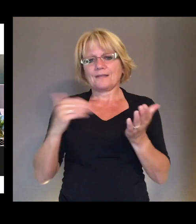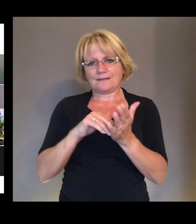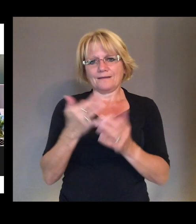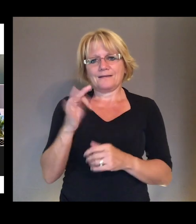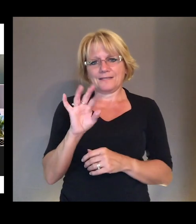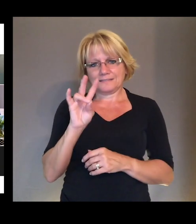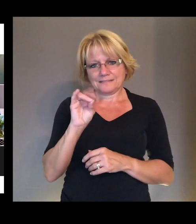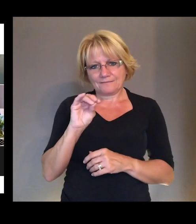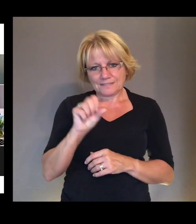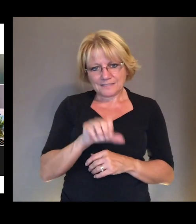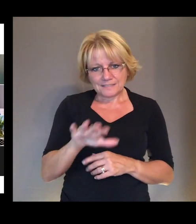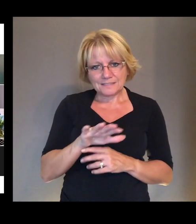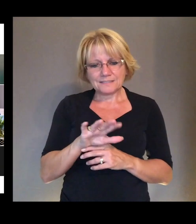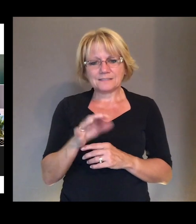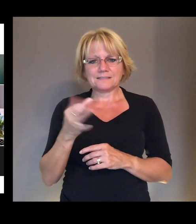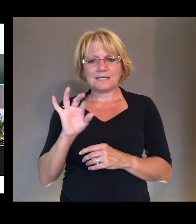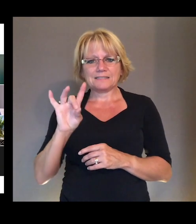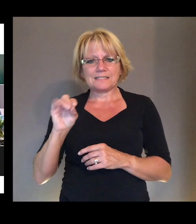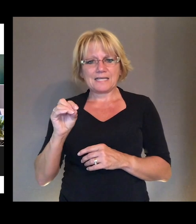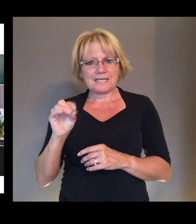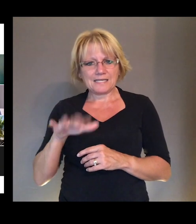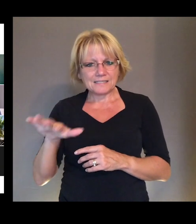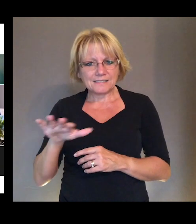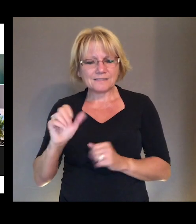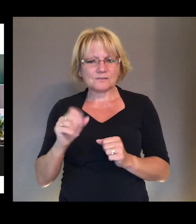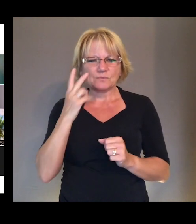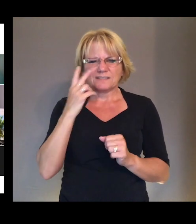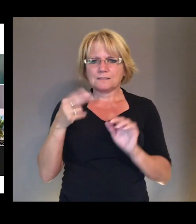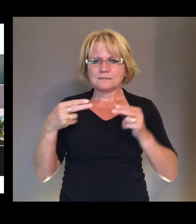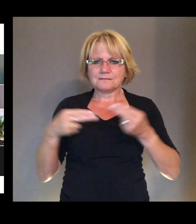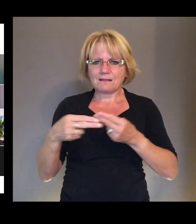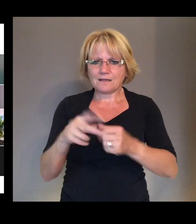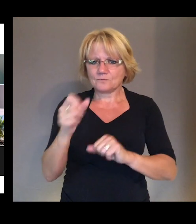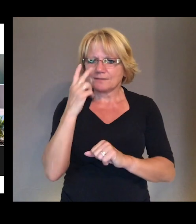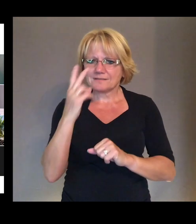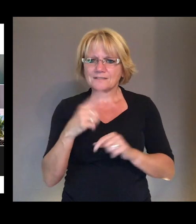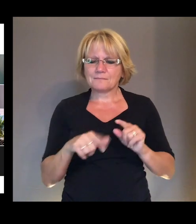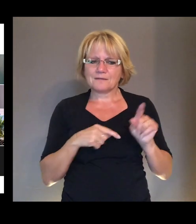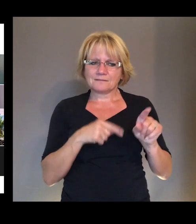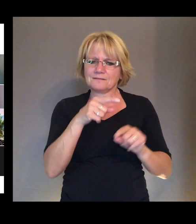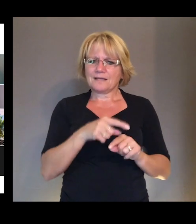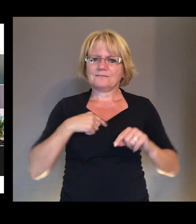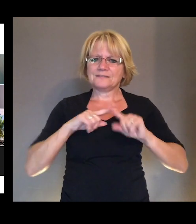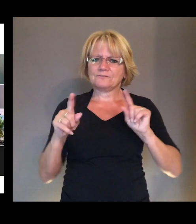And then again, in the 1970s and 80s, there was some, as you guys will get the slides in a second, you can kind of look through it,